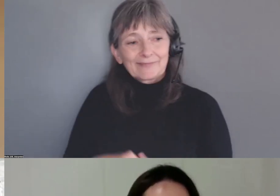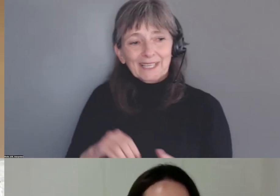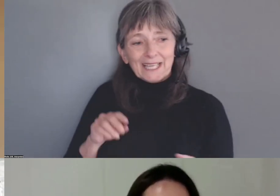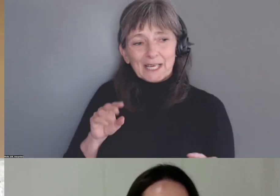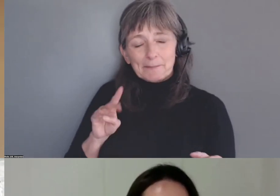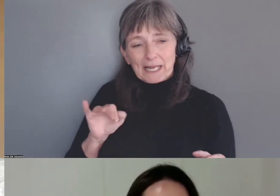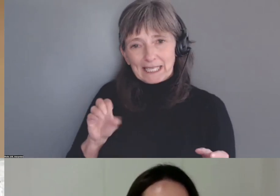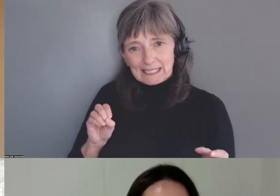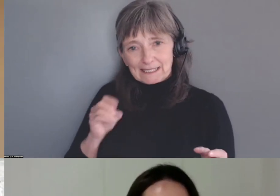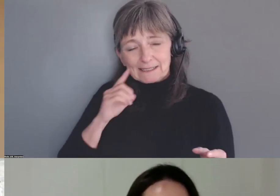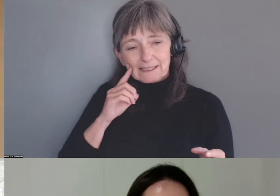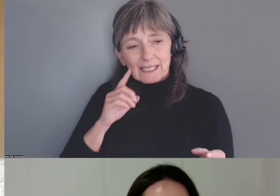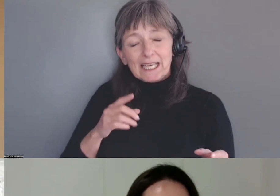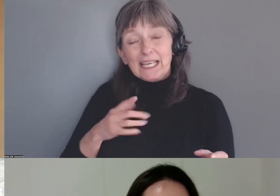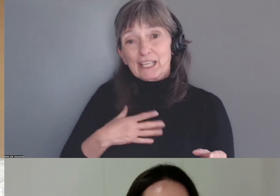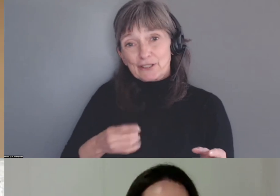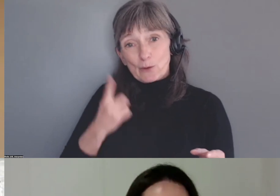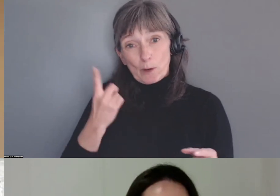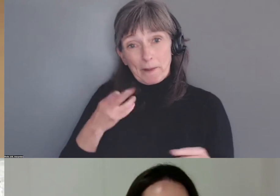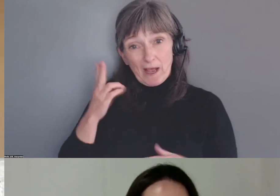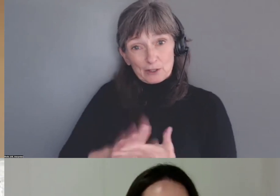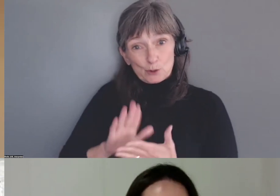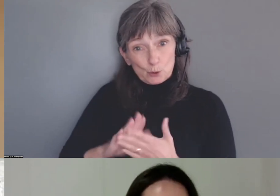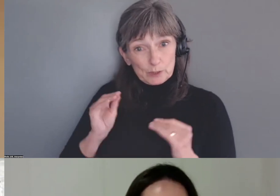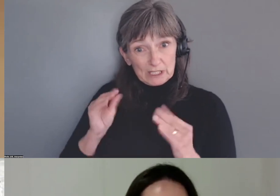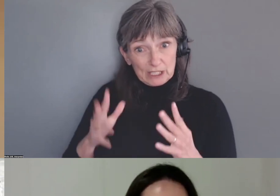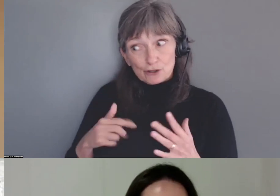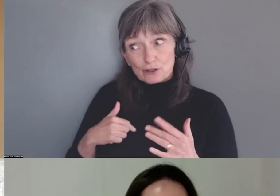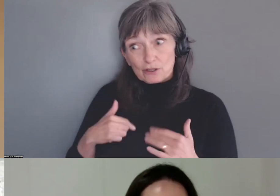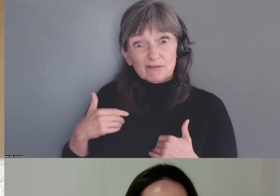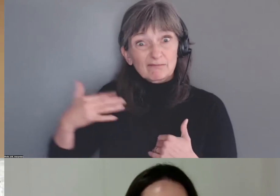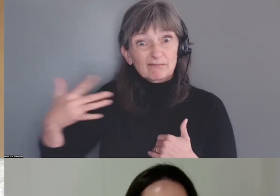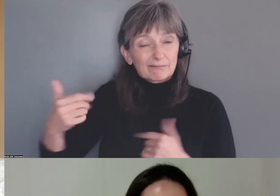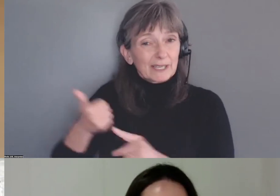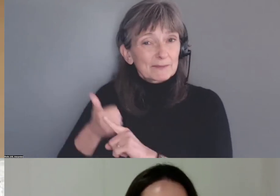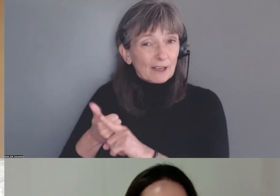one of my high school professors ended up writing a math textbook and so many of these issues seem